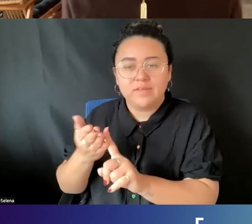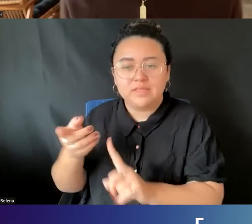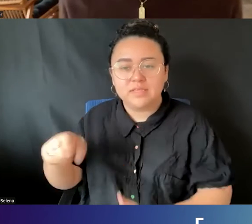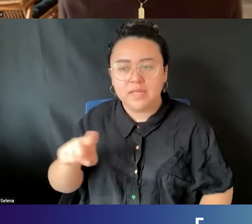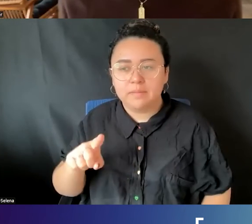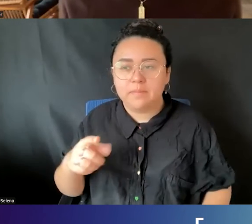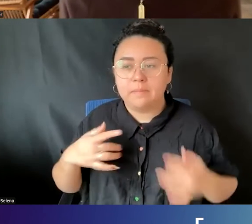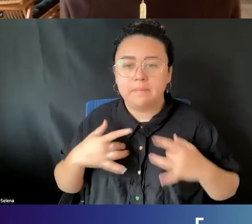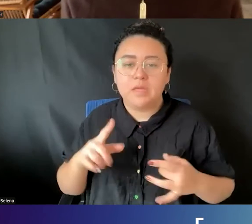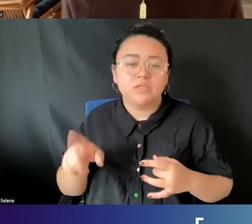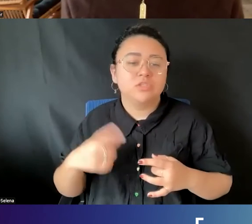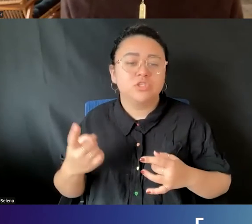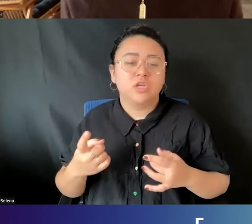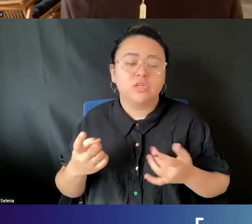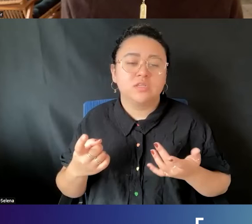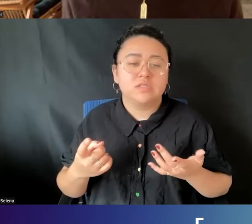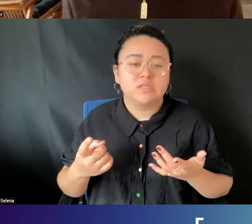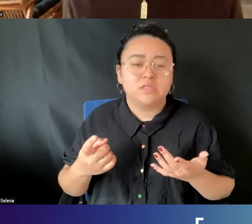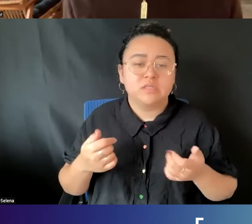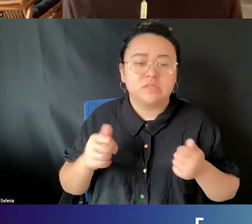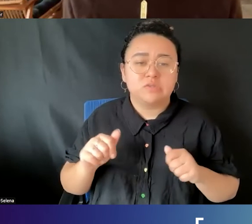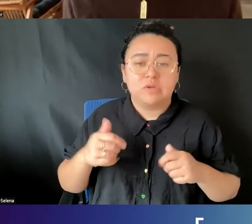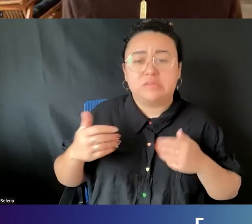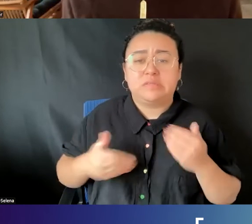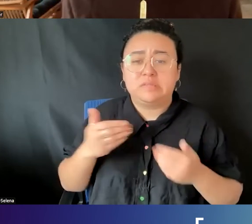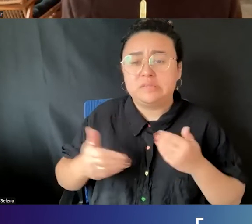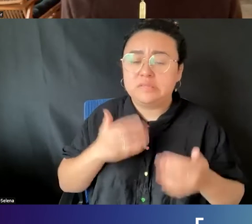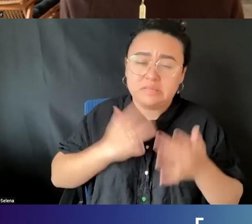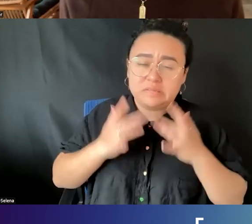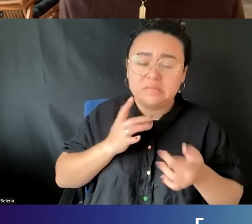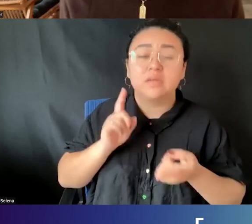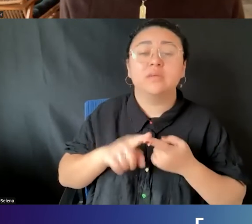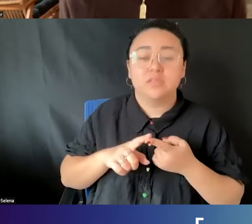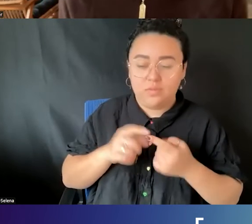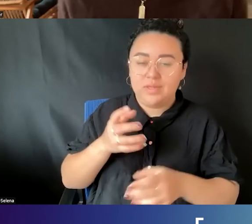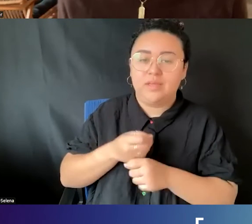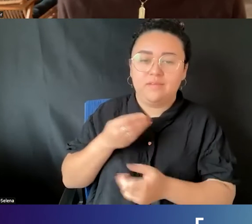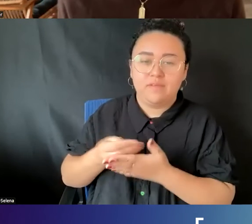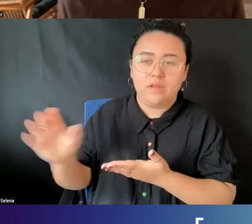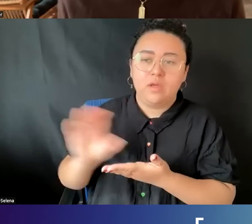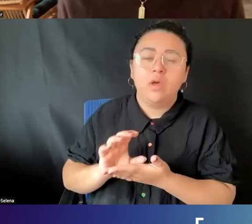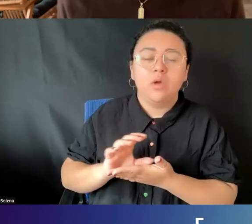you're just having to float yourself to get to that point. And even, you know, again, having worked as a development